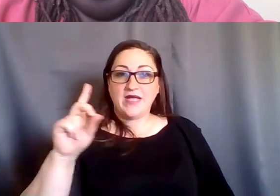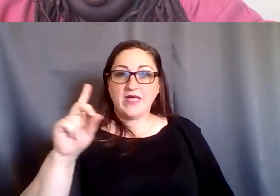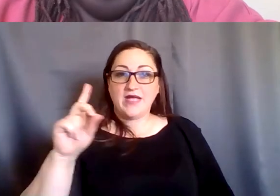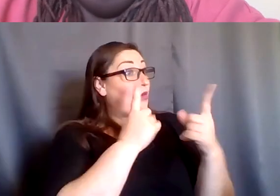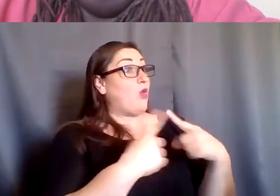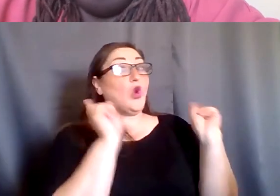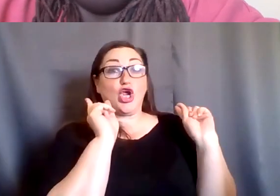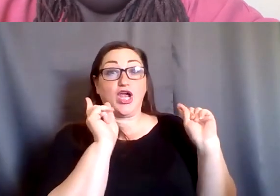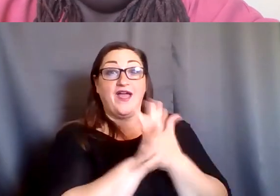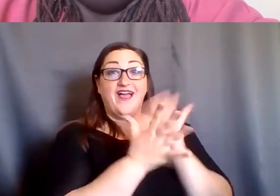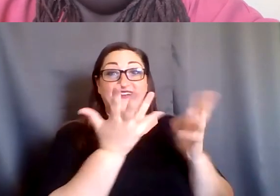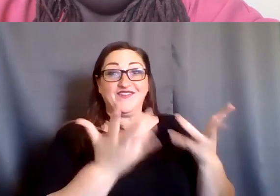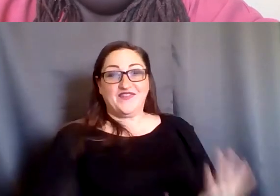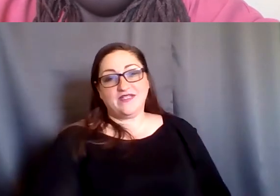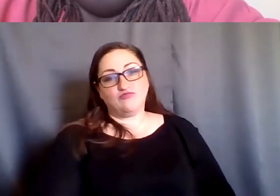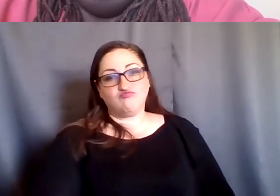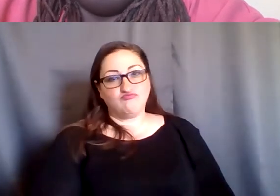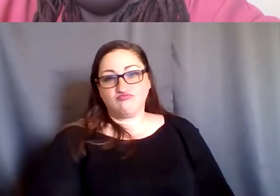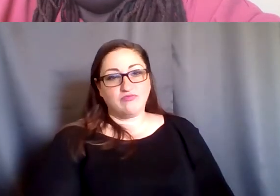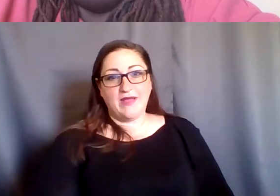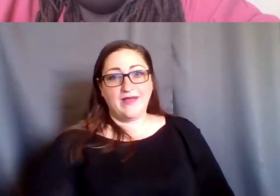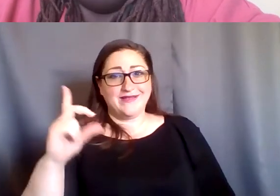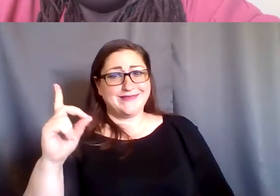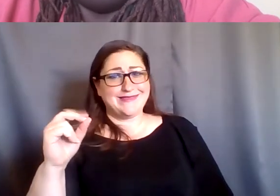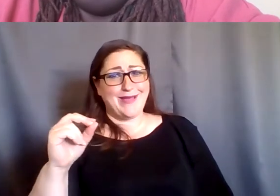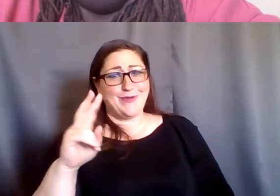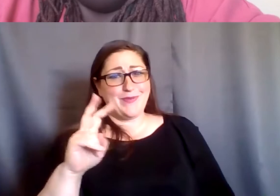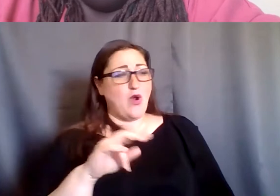And disabled are looking at you all like, no, it’s not.